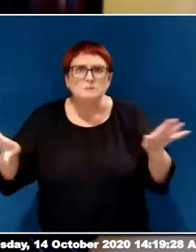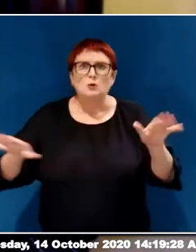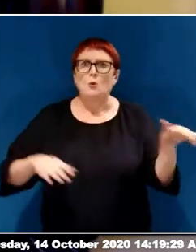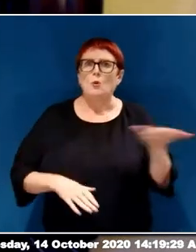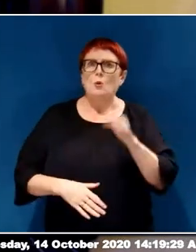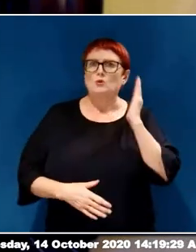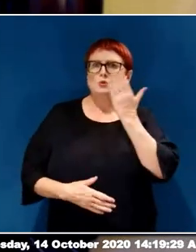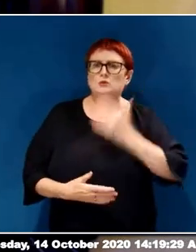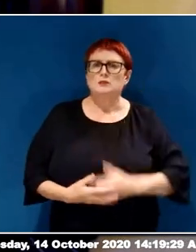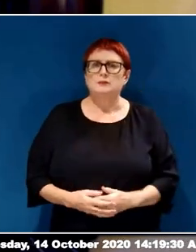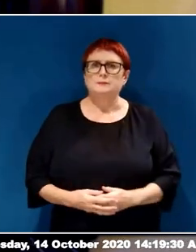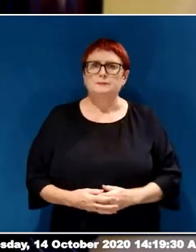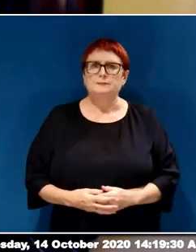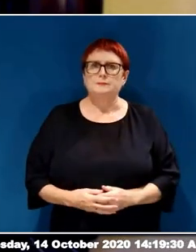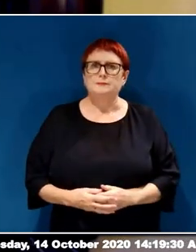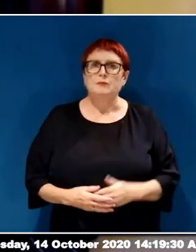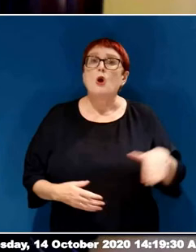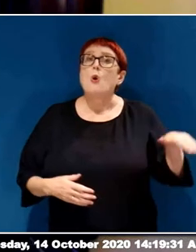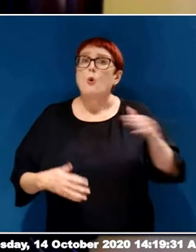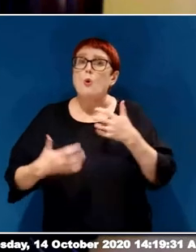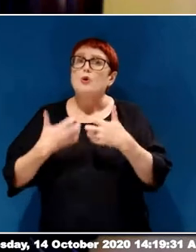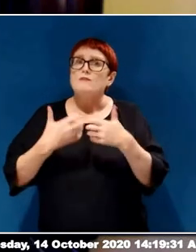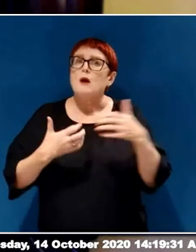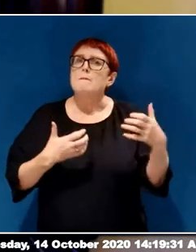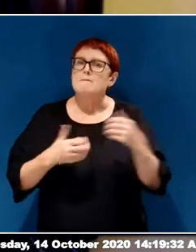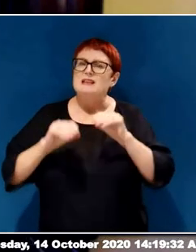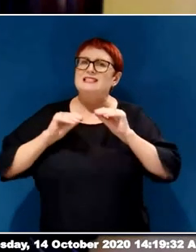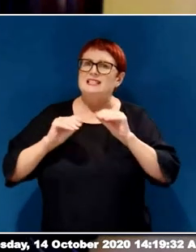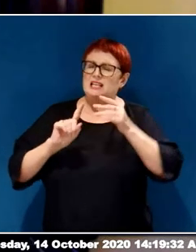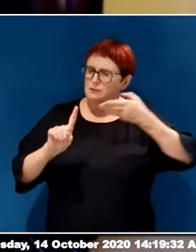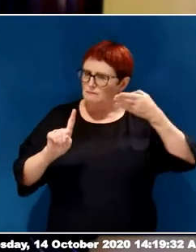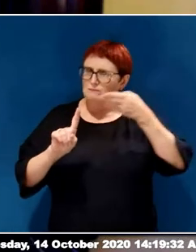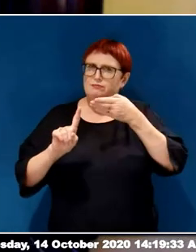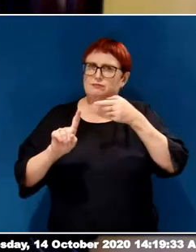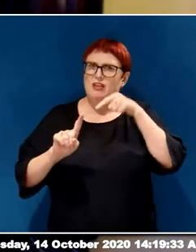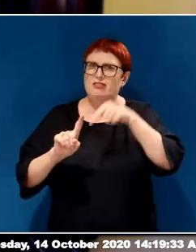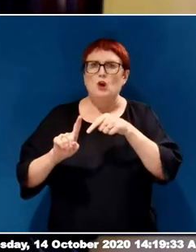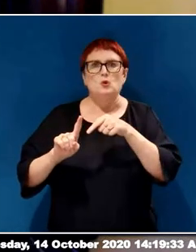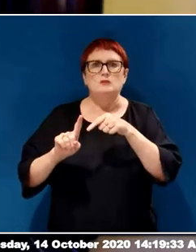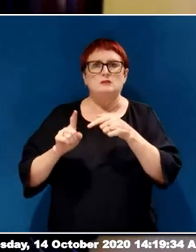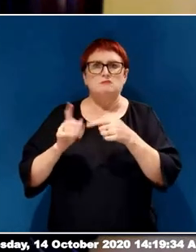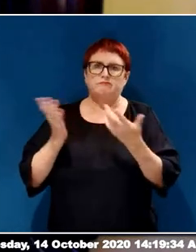I've helped to develop undergraduate courses for inclusive education in